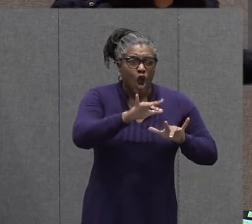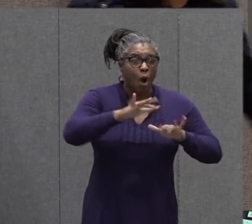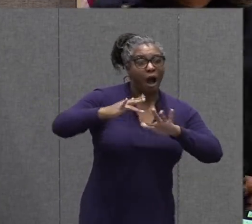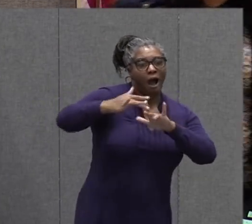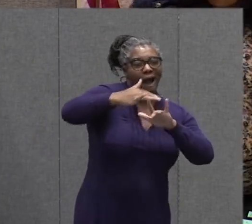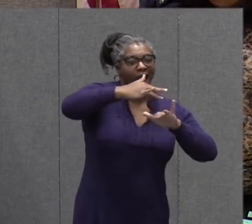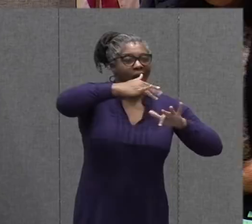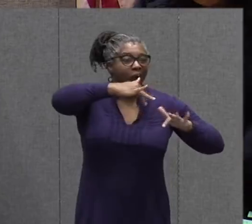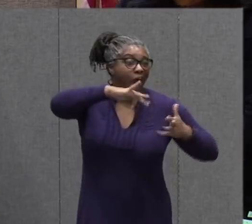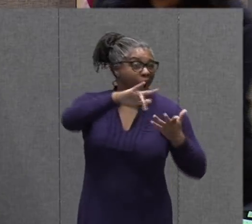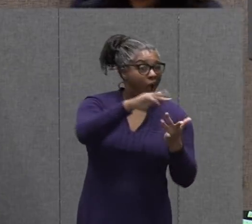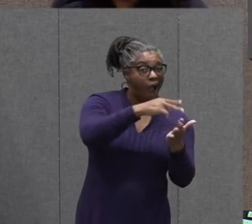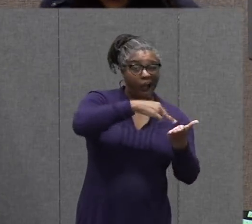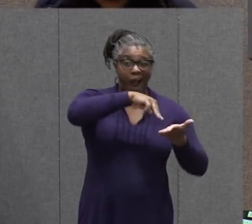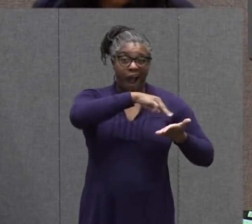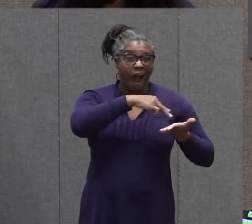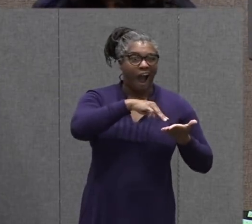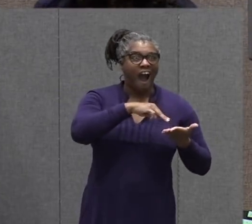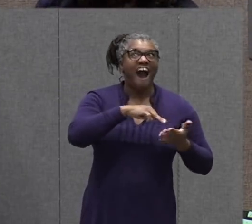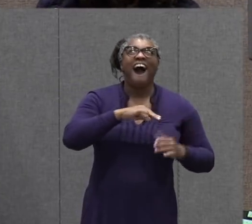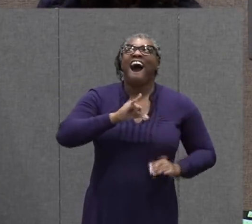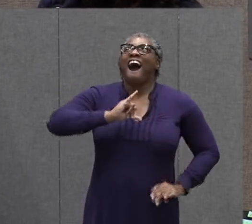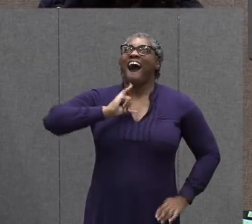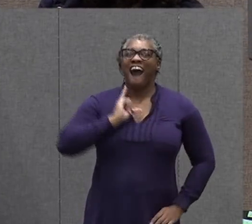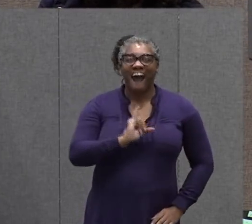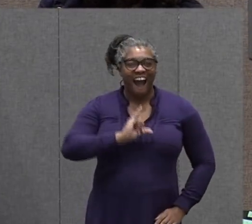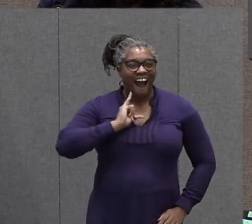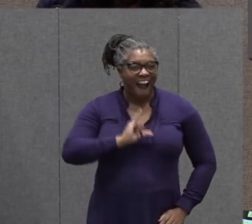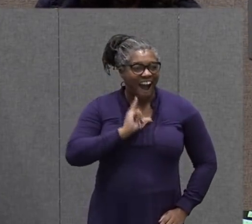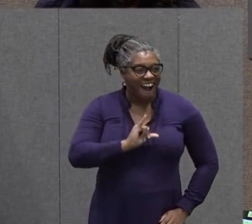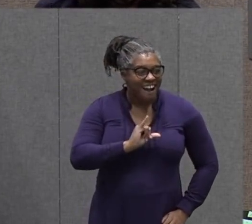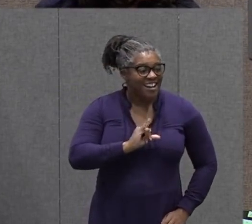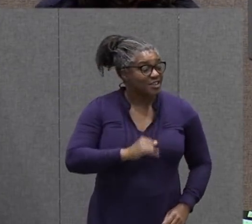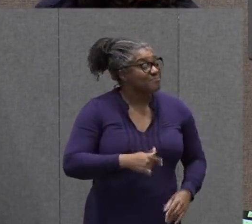[Miss Martindale] I gave it, a quality, that only a person has.